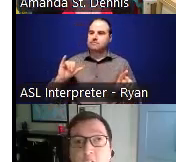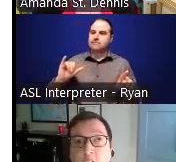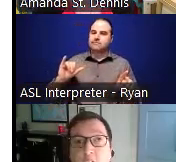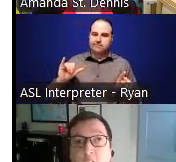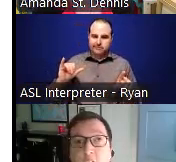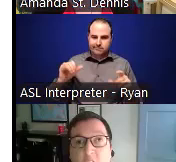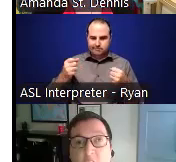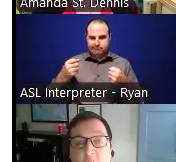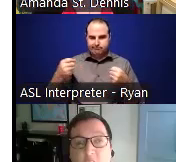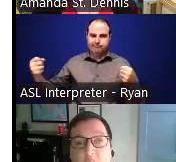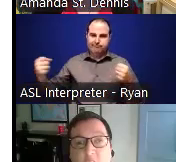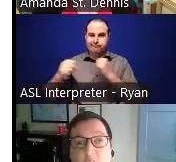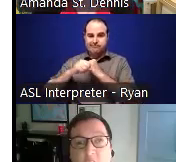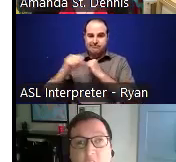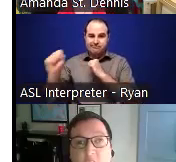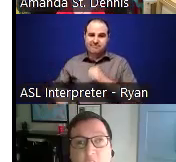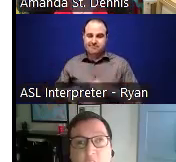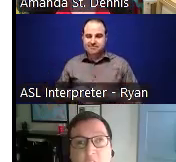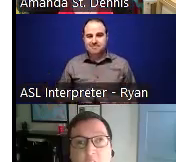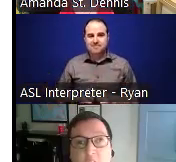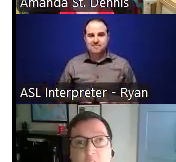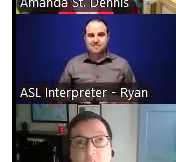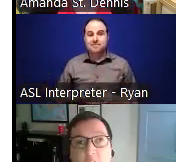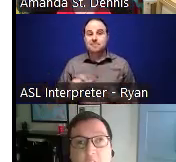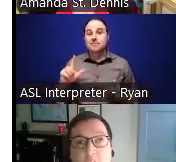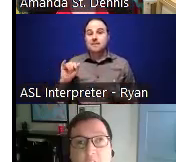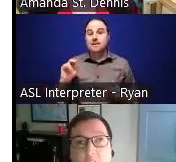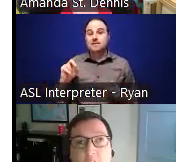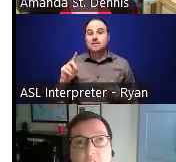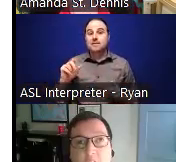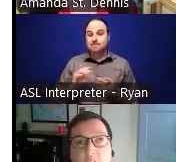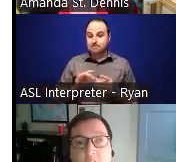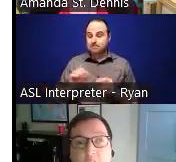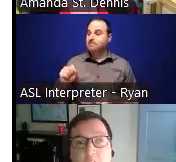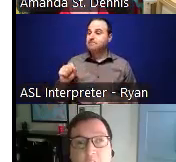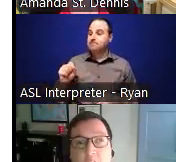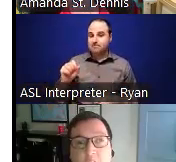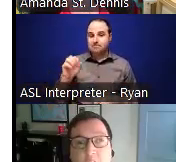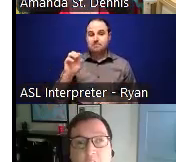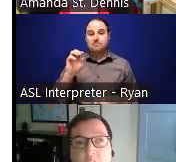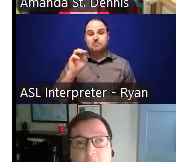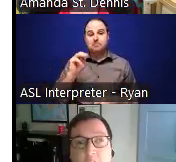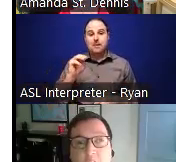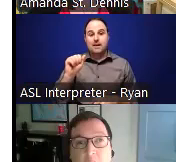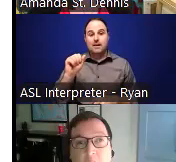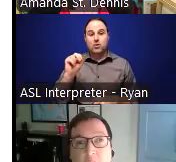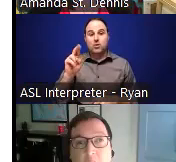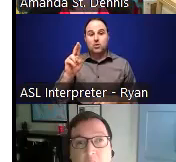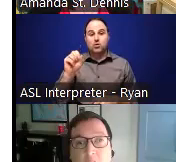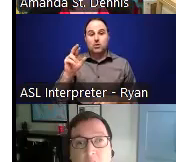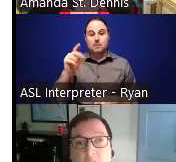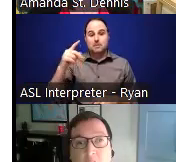the manuscript, the reviews, and the feedback that we receive also thinking of how to chunk some of